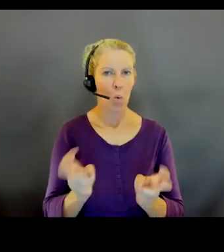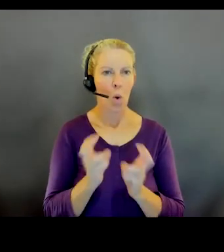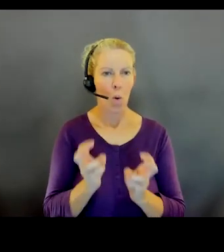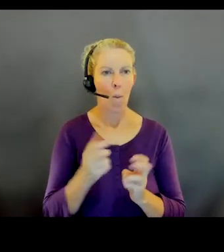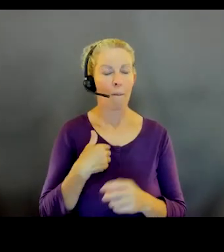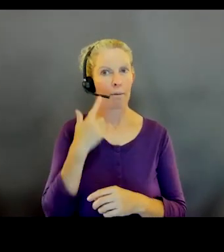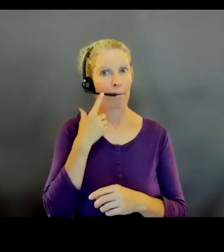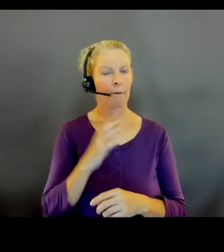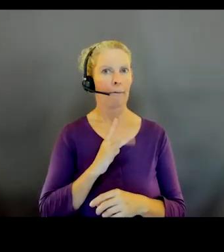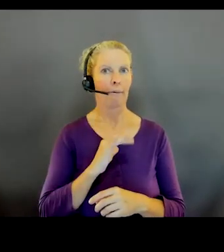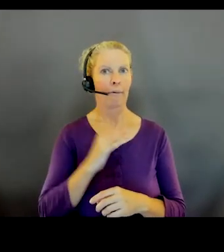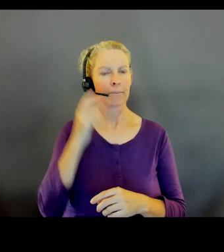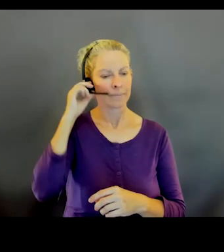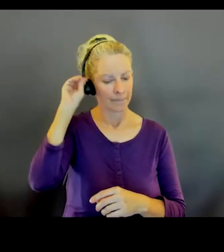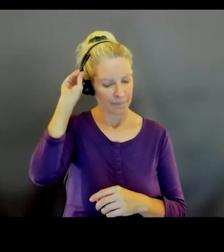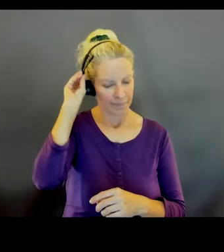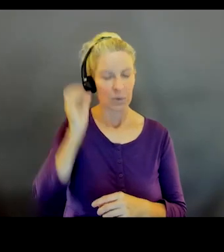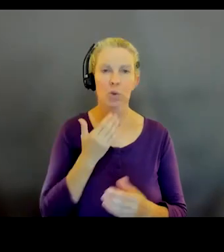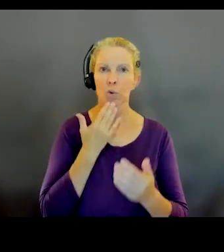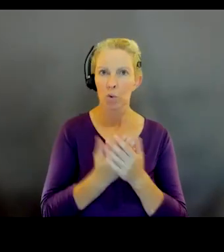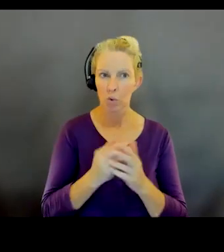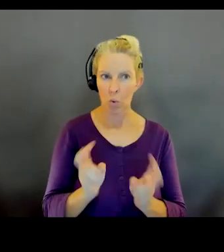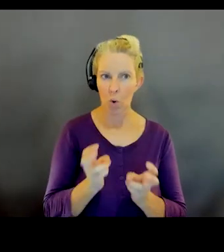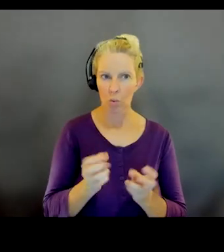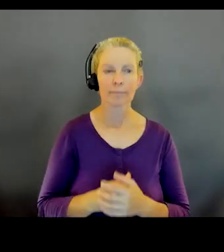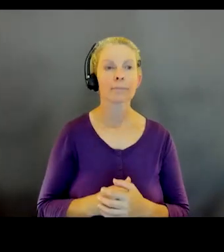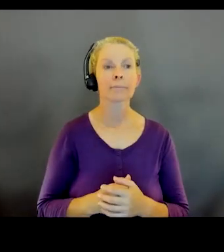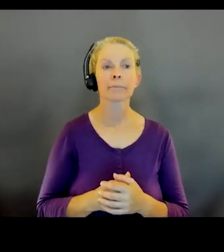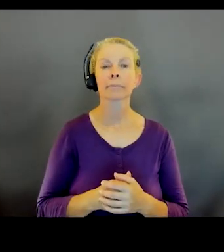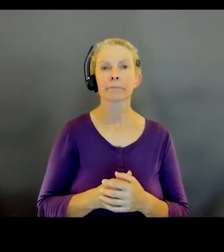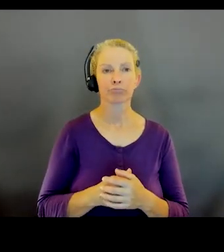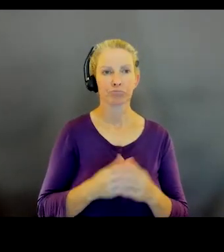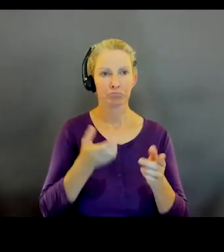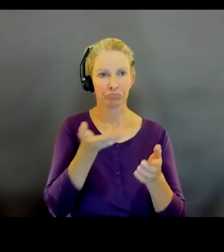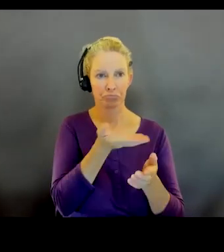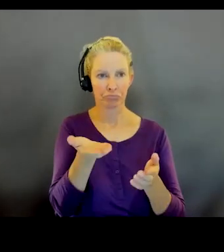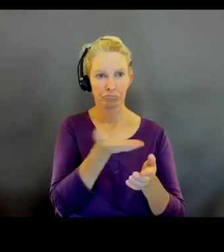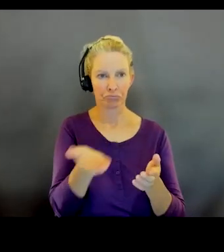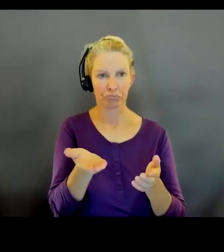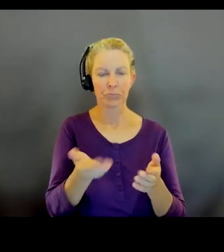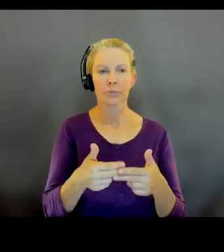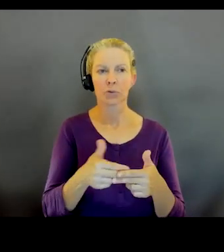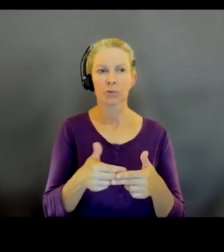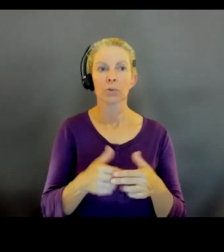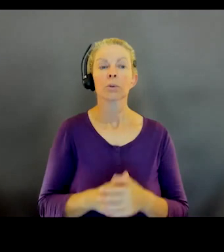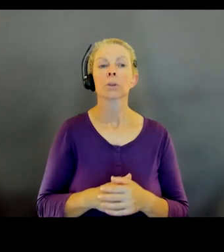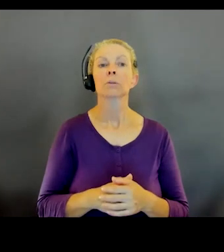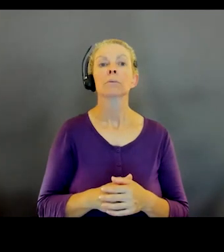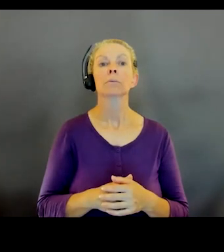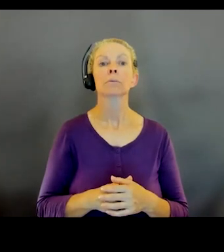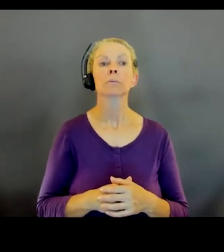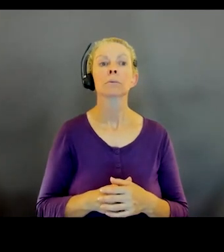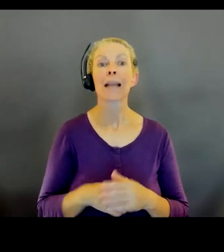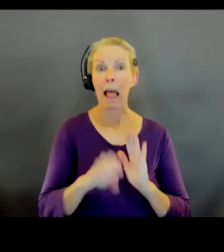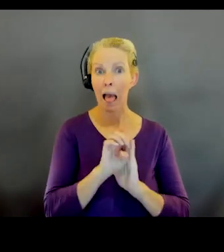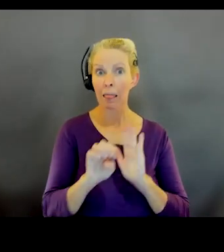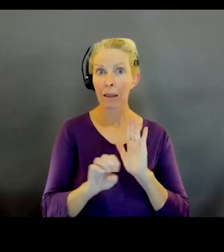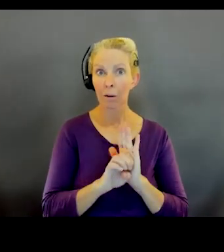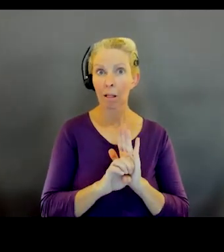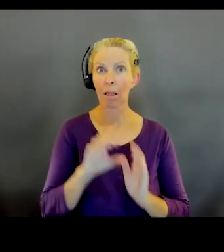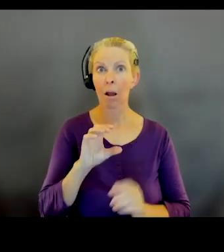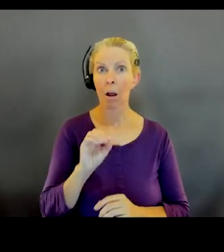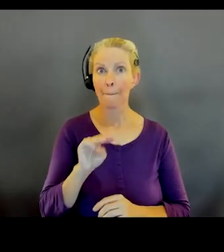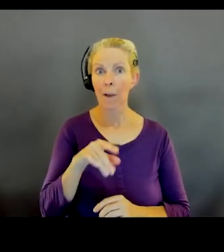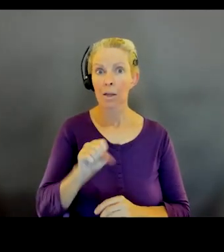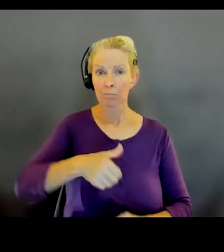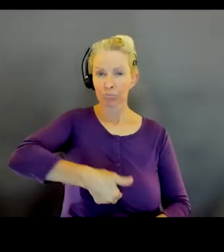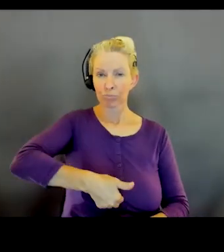is no other field where the ethical compass is more relevant than artificial intelligence. These